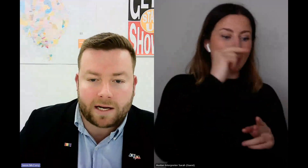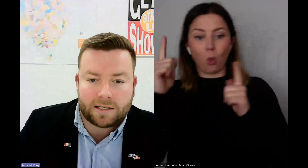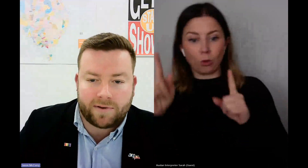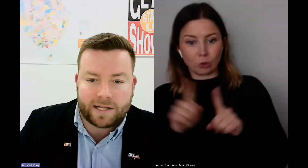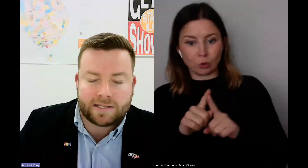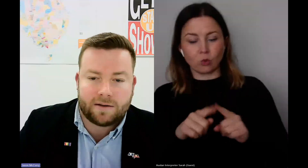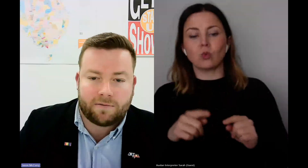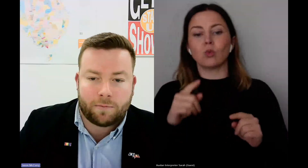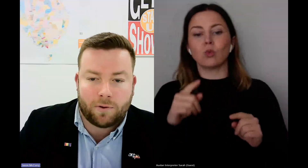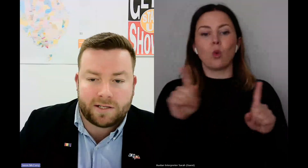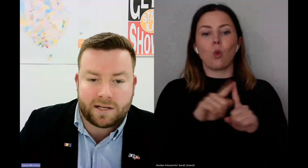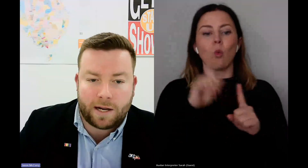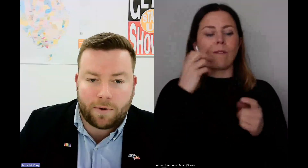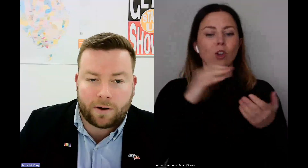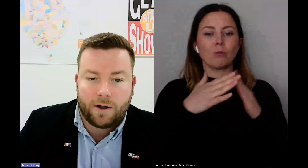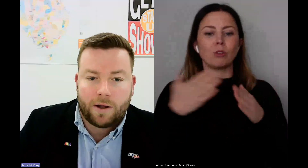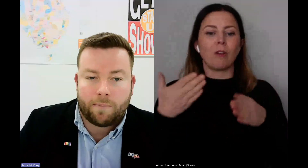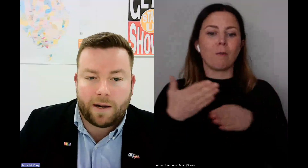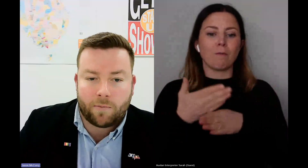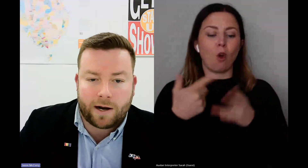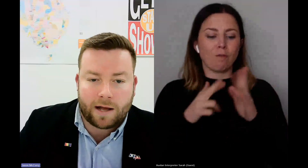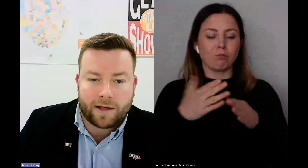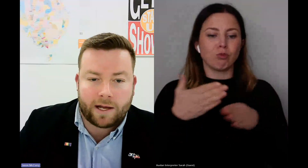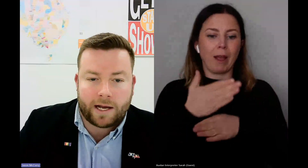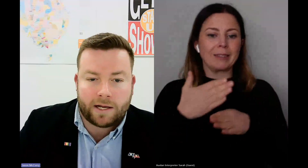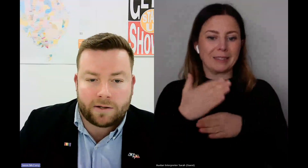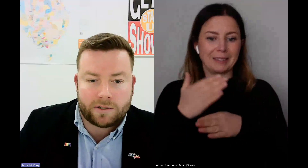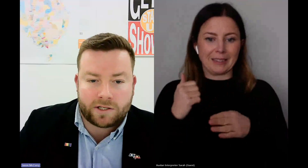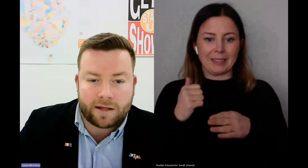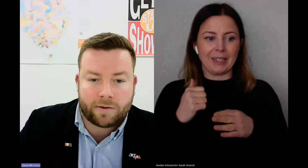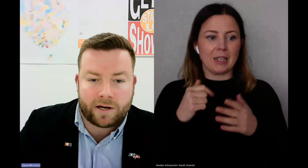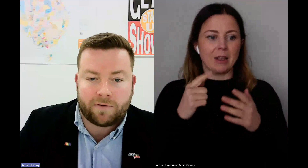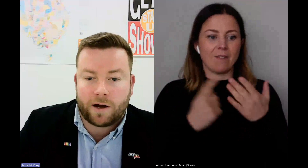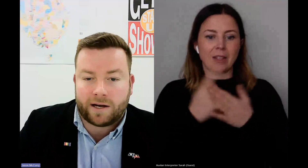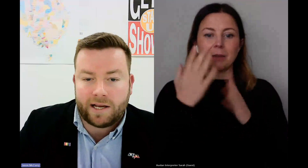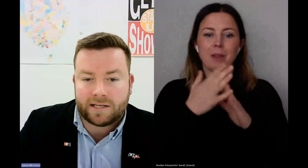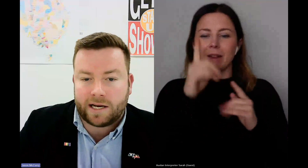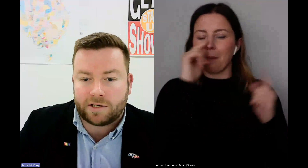practice events for employers to network, meet one another and chat through different ideas and